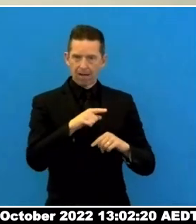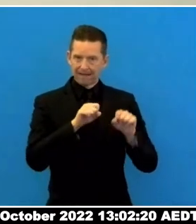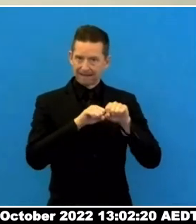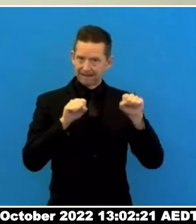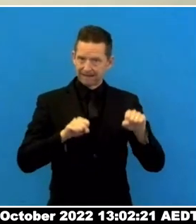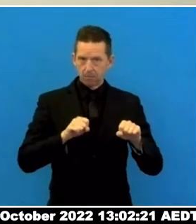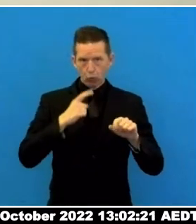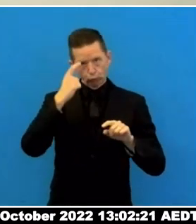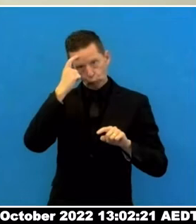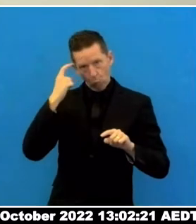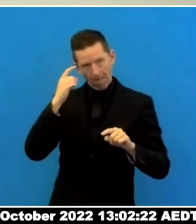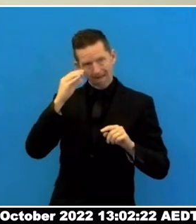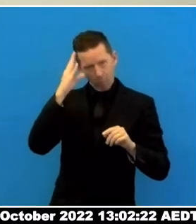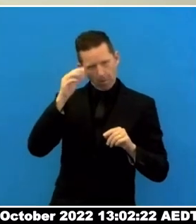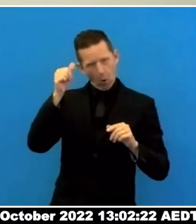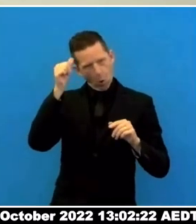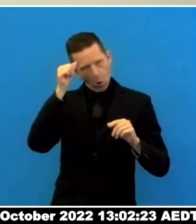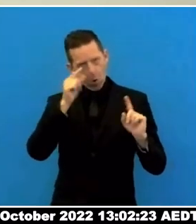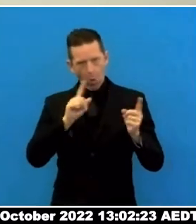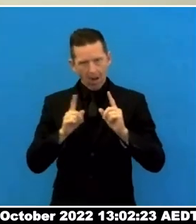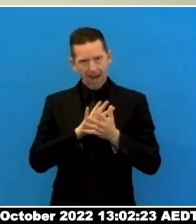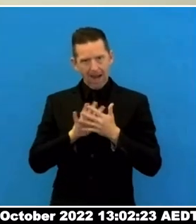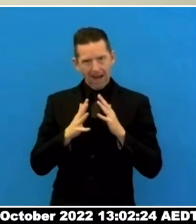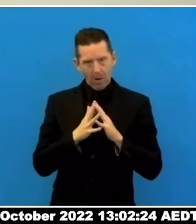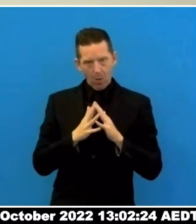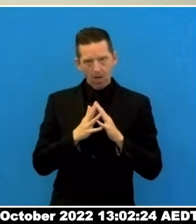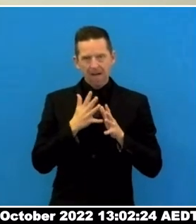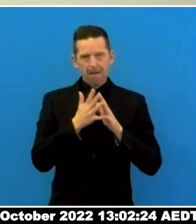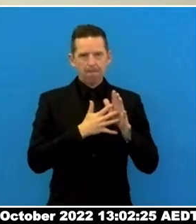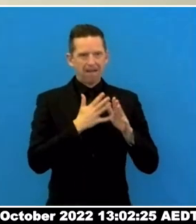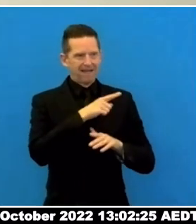are unlikely to access those services, which means, in a sense, there's systemic neglect.